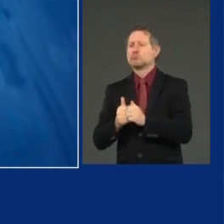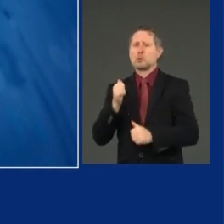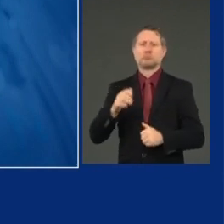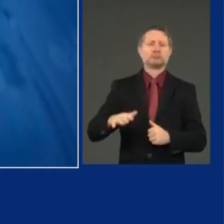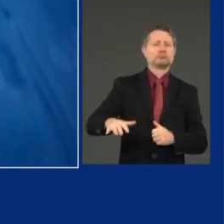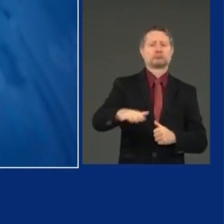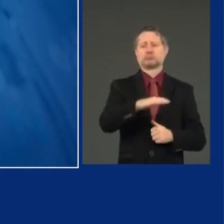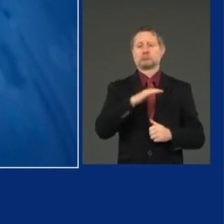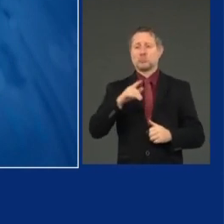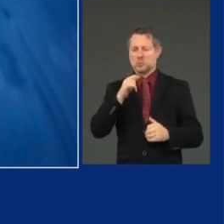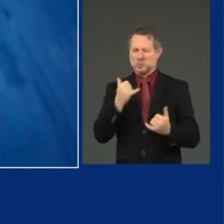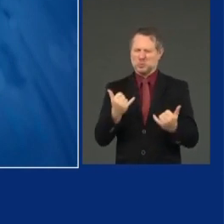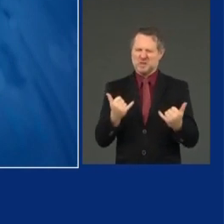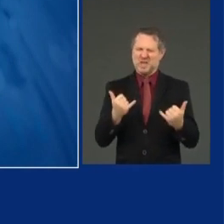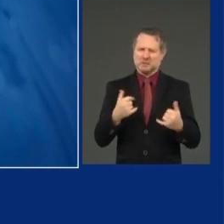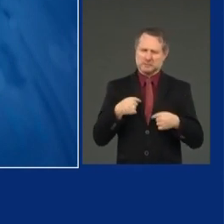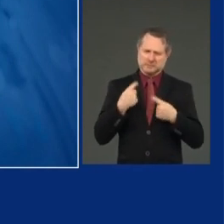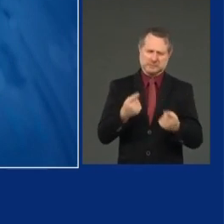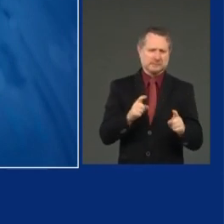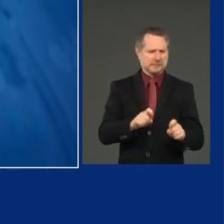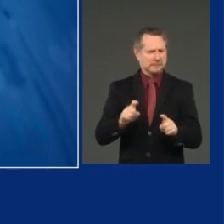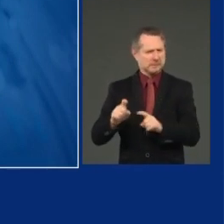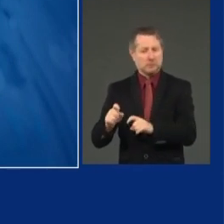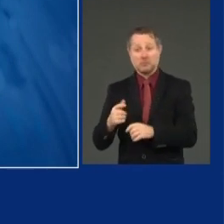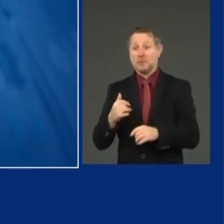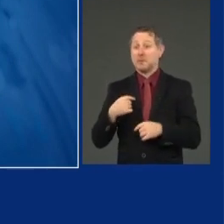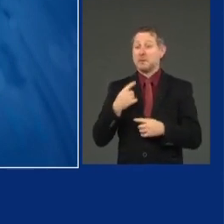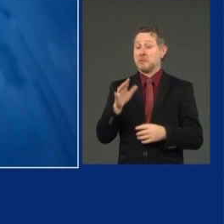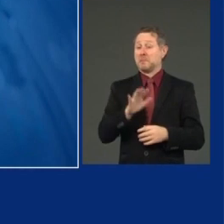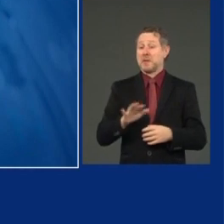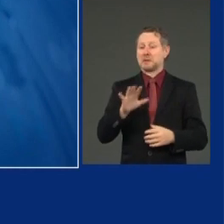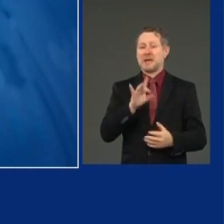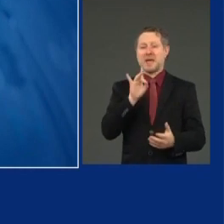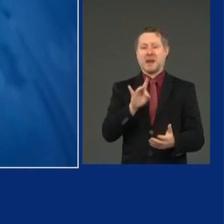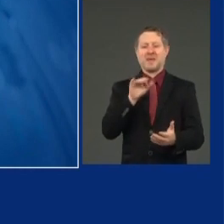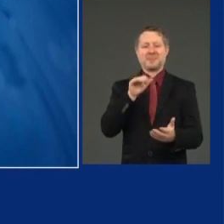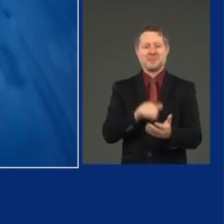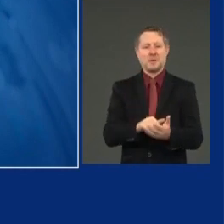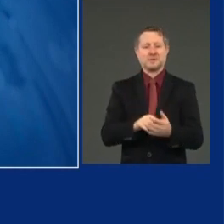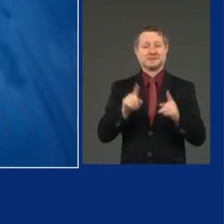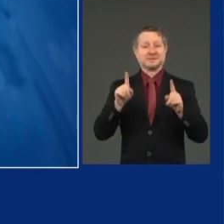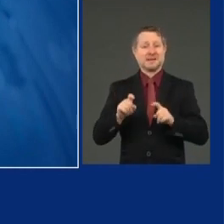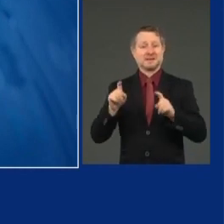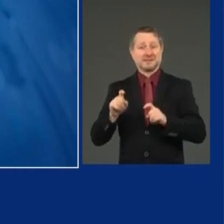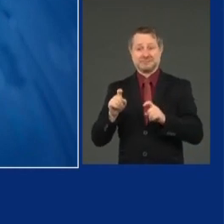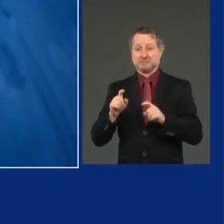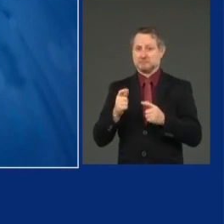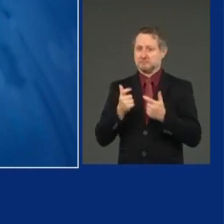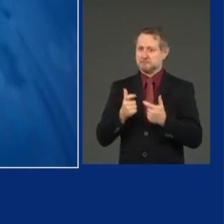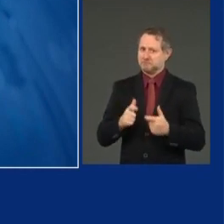IS THE LARGEST HEALTH SYSTEM IN THE STATE, TO DO AN EXTENSIVE TEST FOR US.